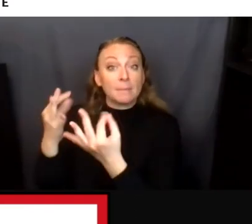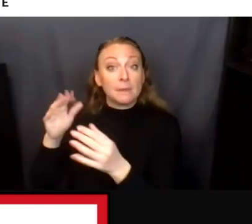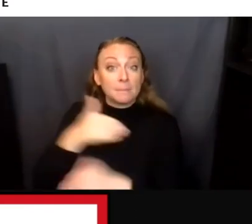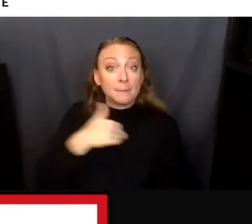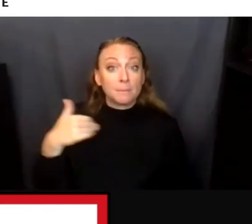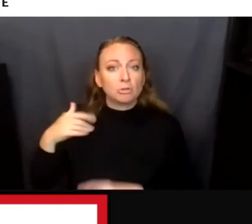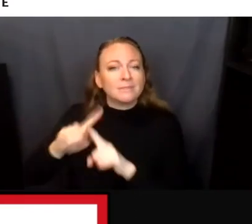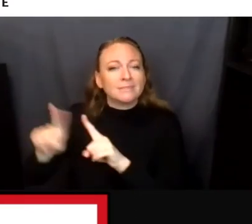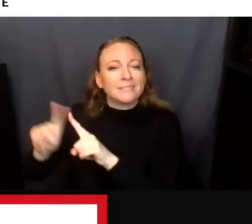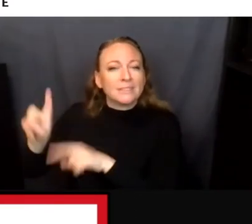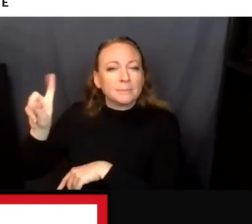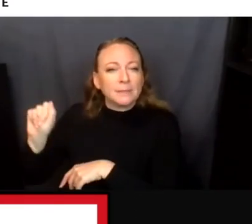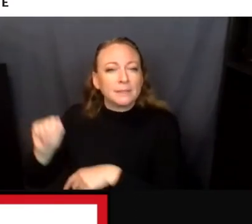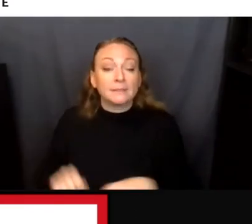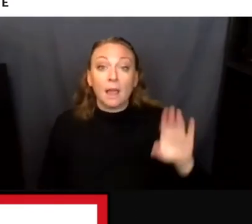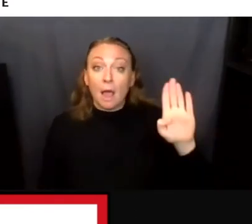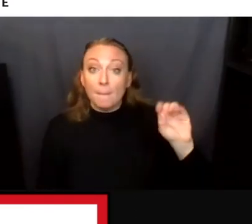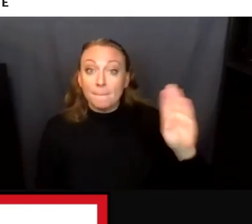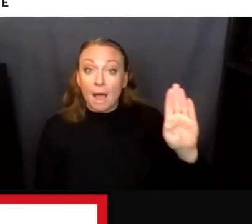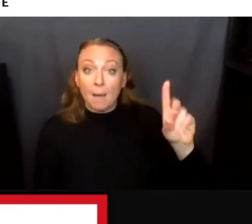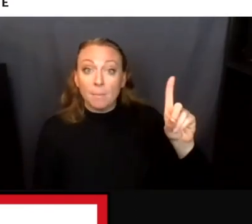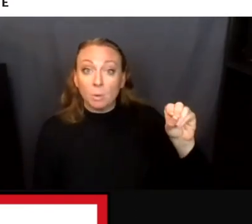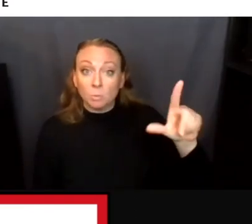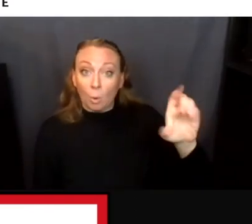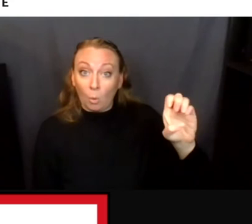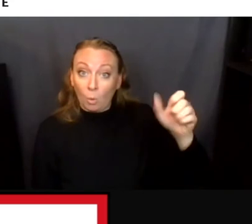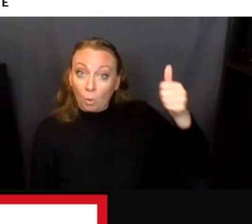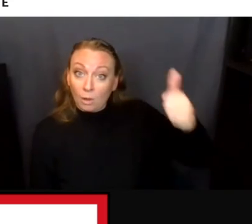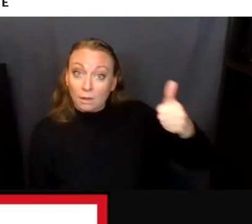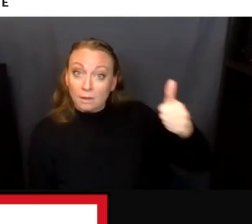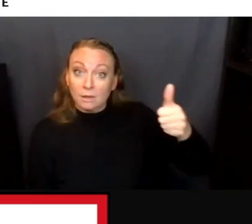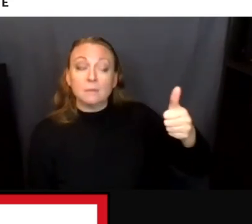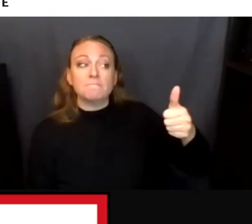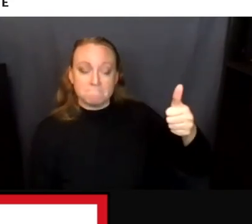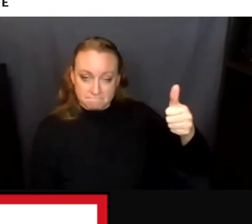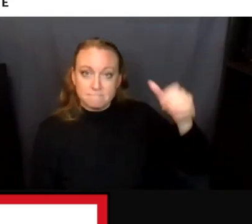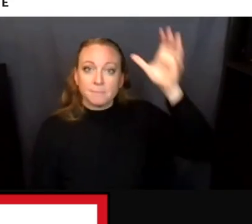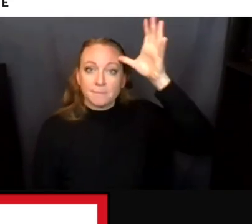Bob Dole was a man who got injured in the war.